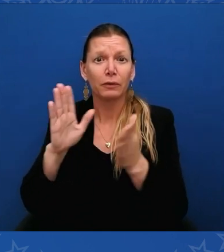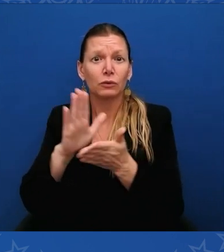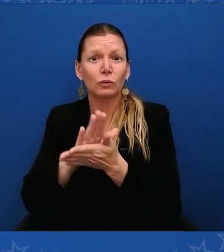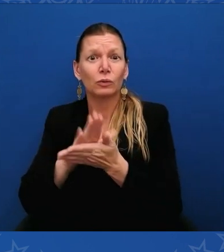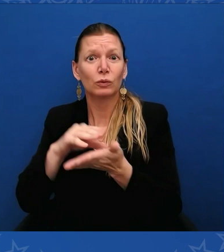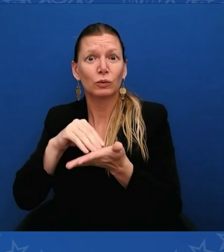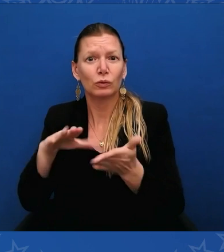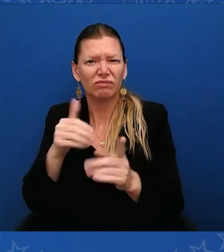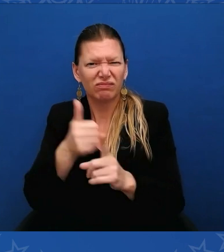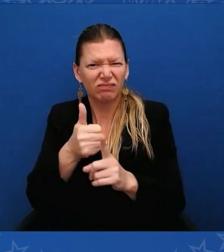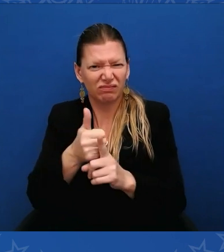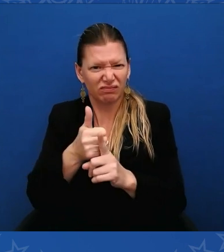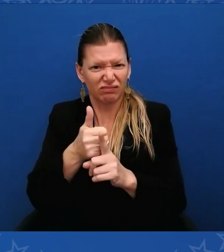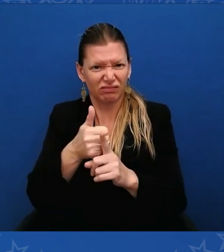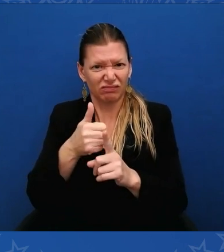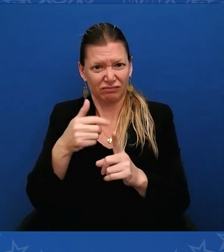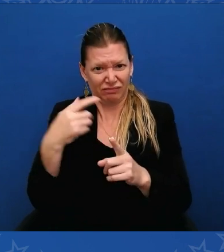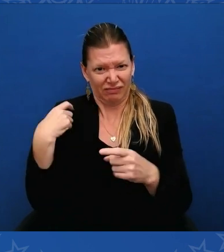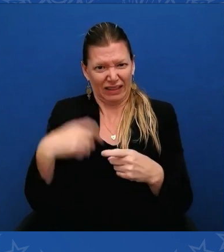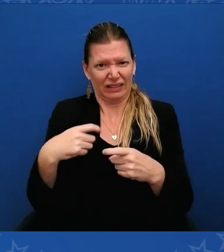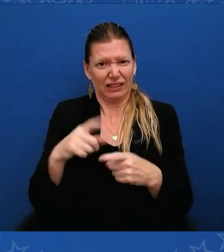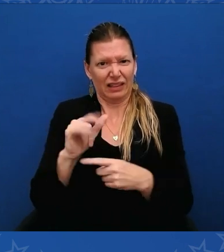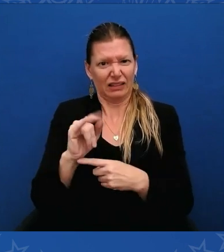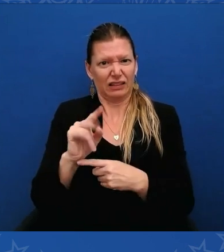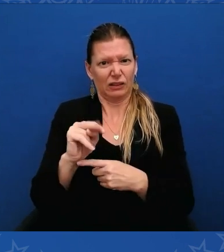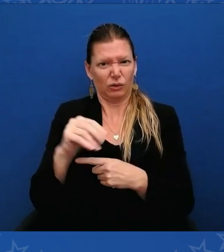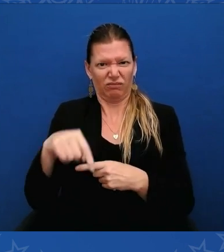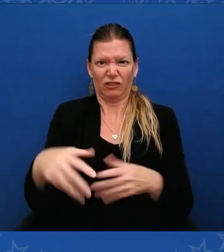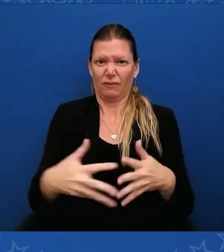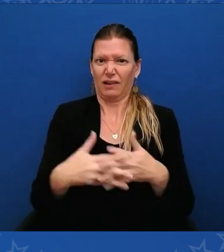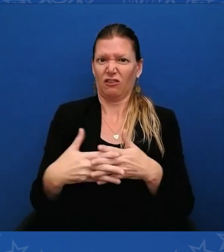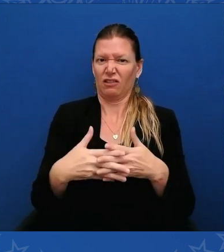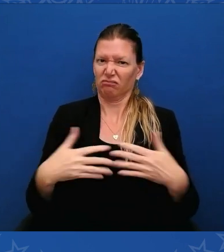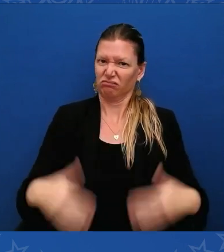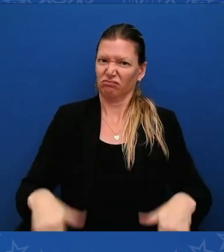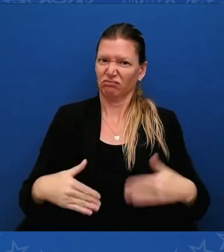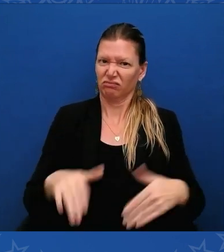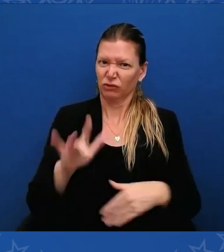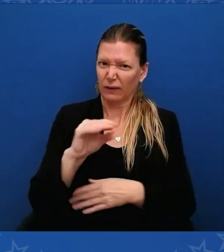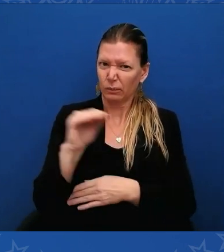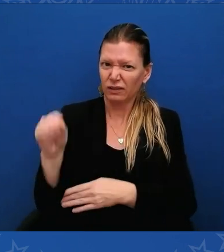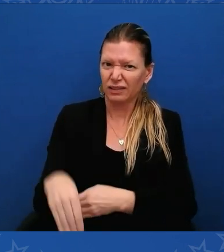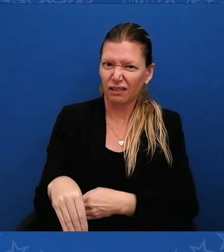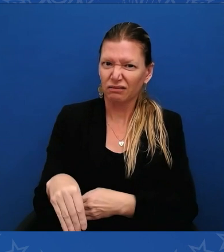Your future -- your future is their future, and their future is the future of America.